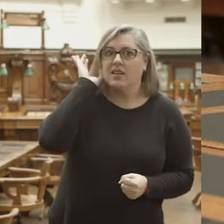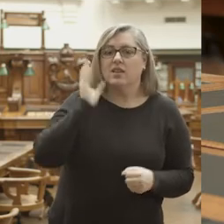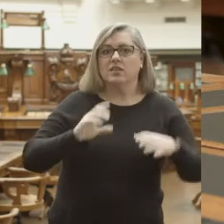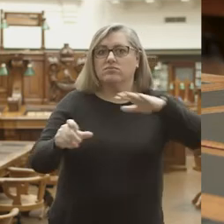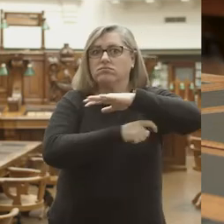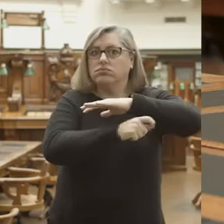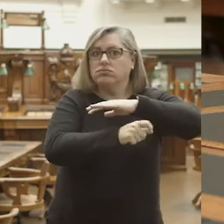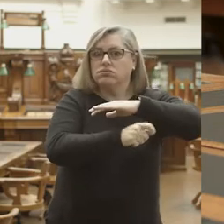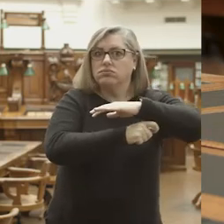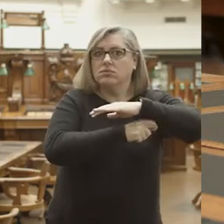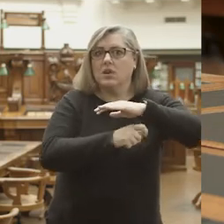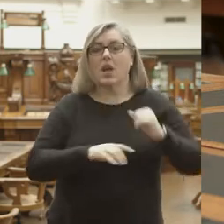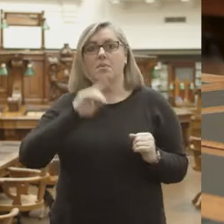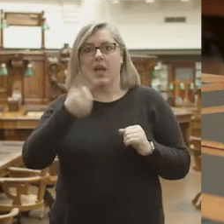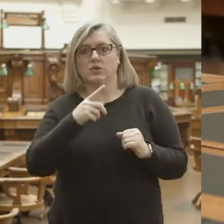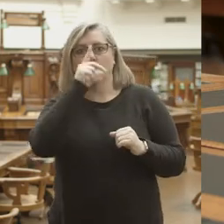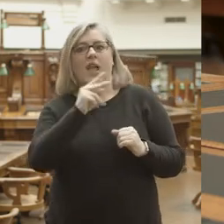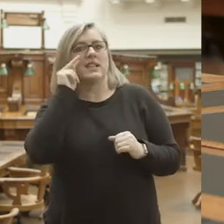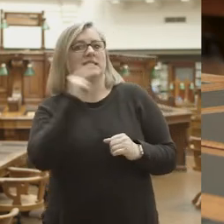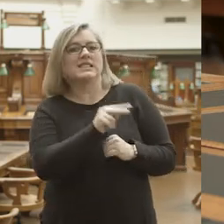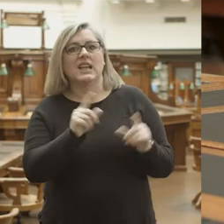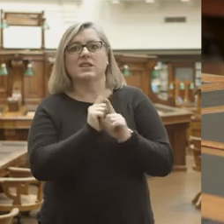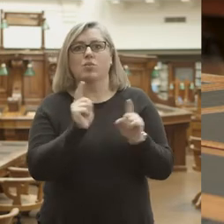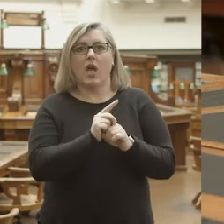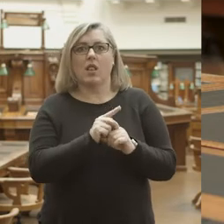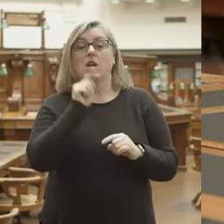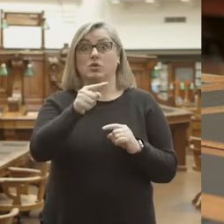but two because you can see it, so your sight